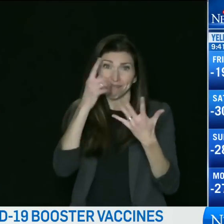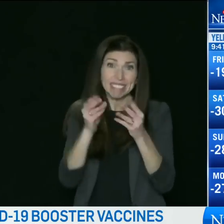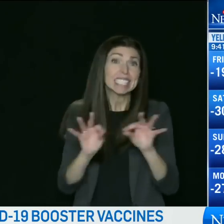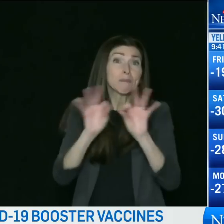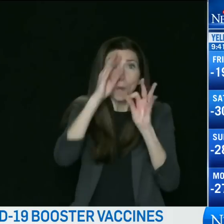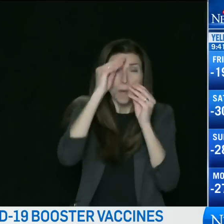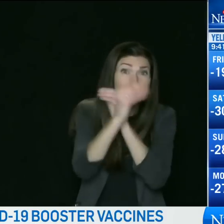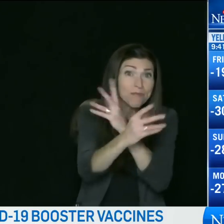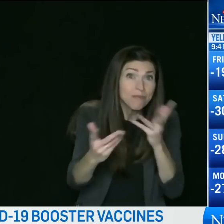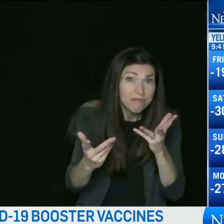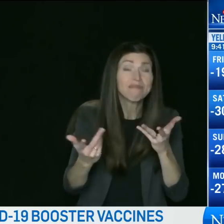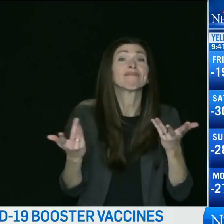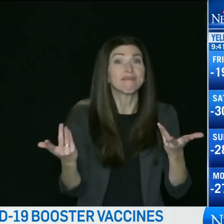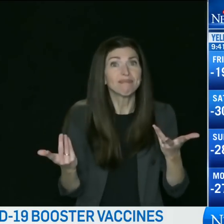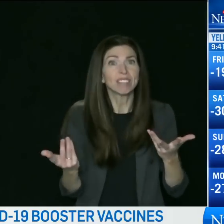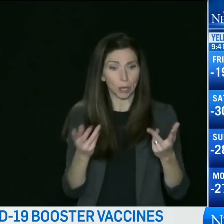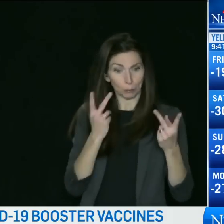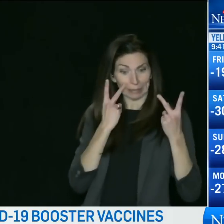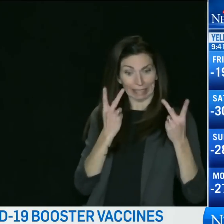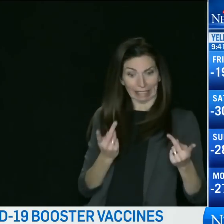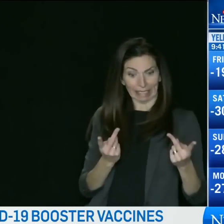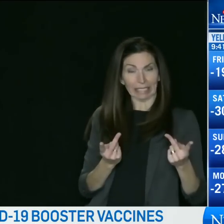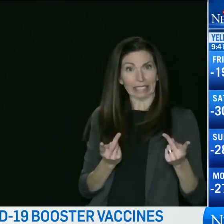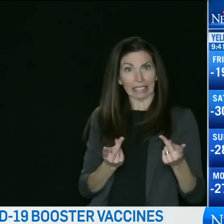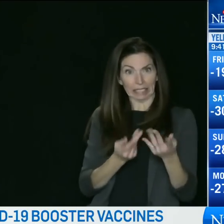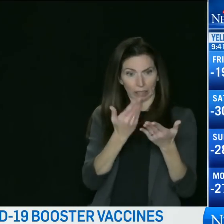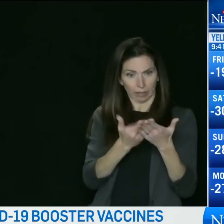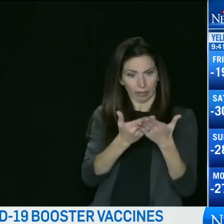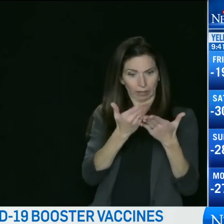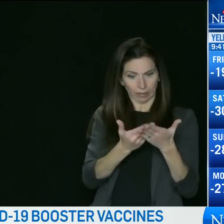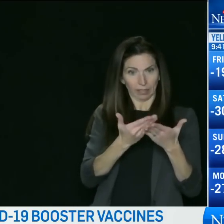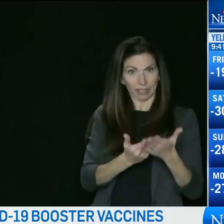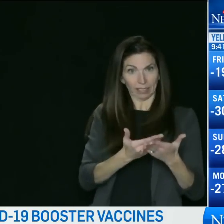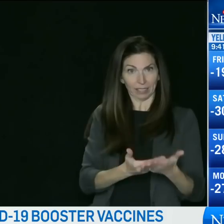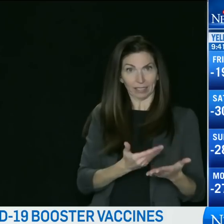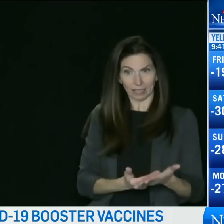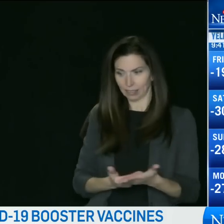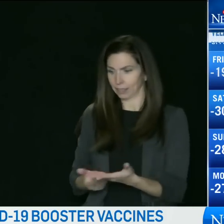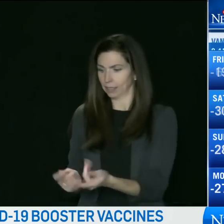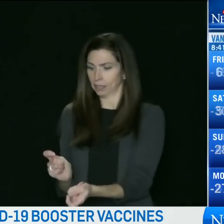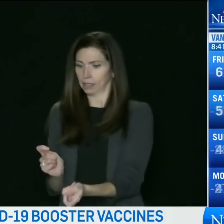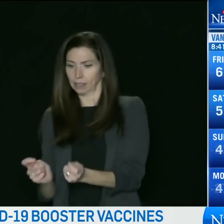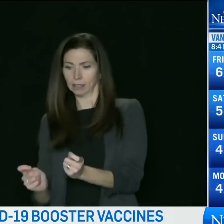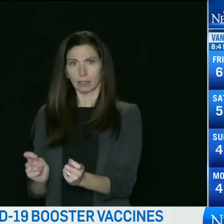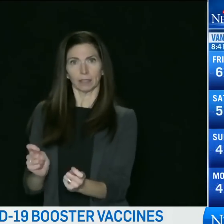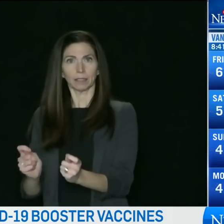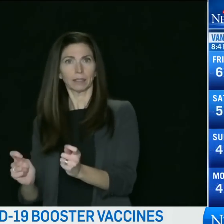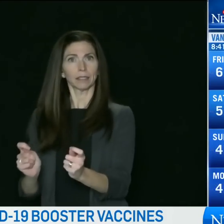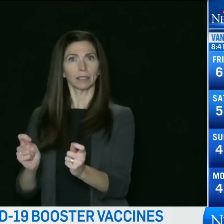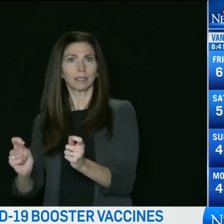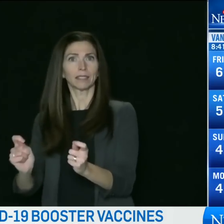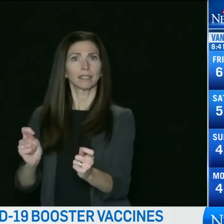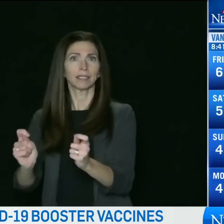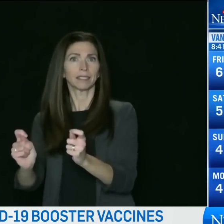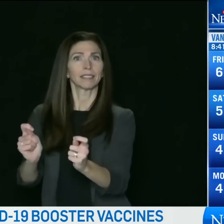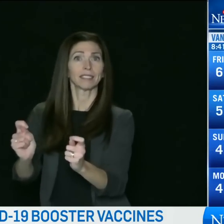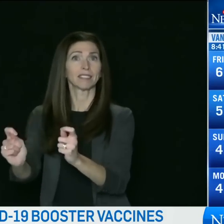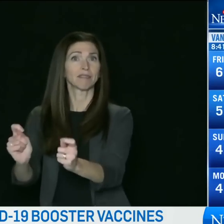ADVANTAGE SO I THINK THAT IT'S IMPORTANT THAT PEOPLE ARE AWARE THAT WE'LL CONTINUE TO SEE THE SCHEDULE EVOLVE AND THE